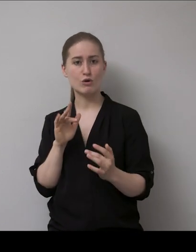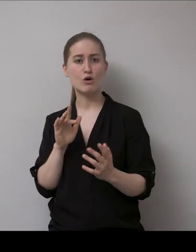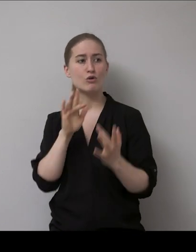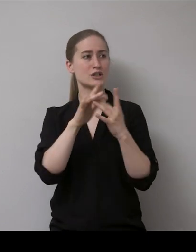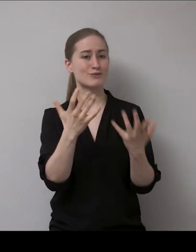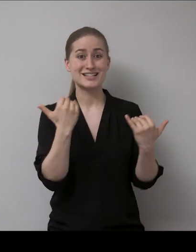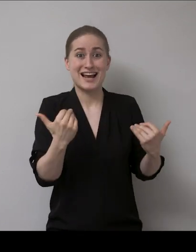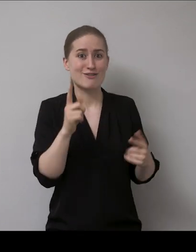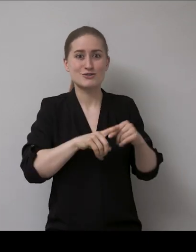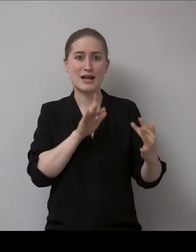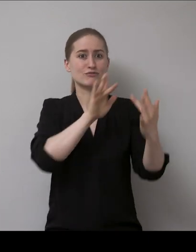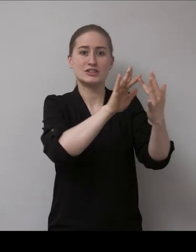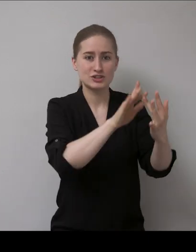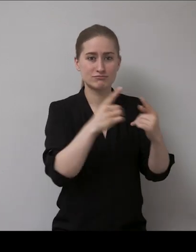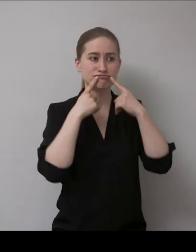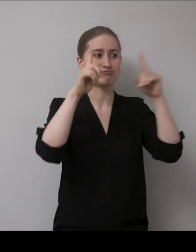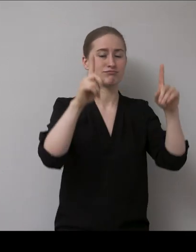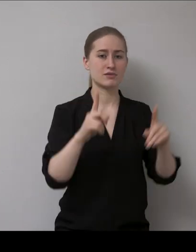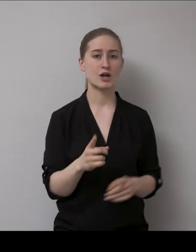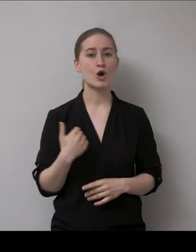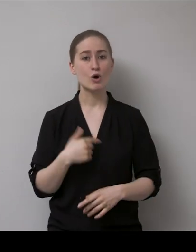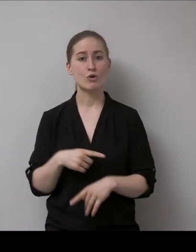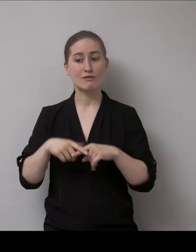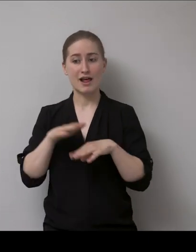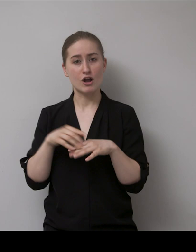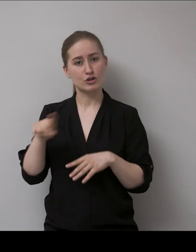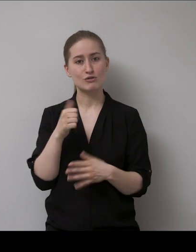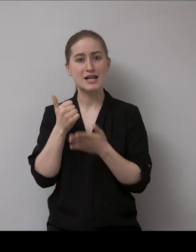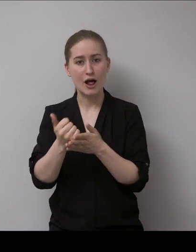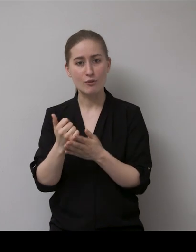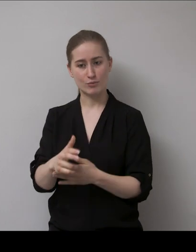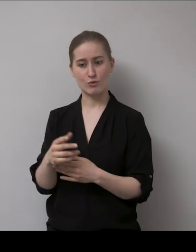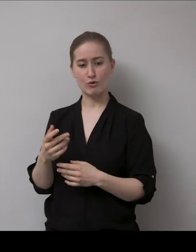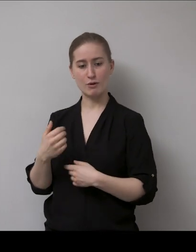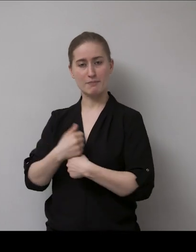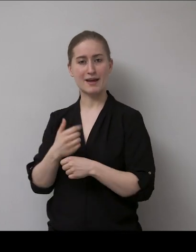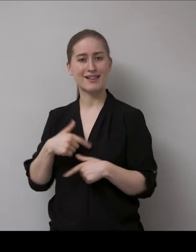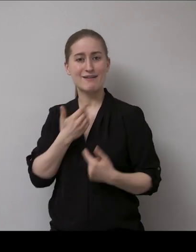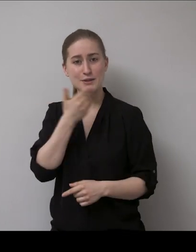We are depending on you to help others live healthier, more enlightened lives. We are counting on you to make ours